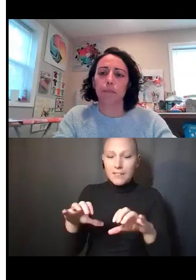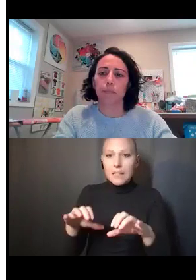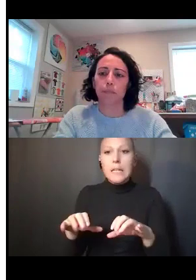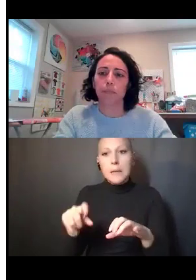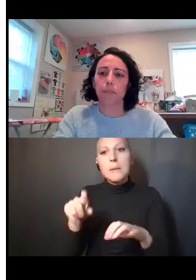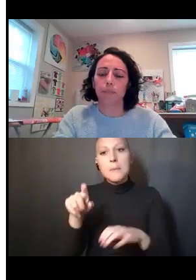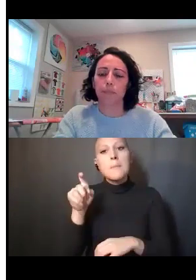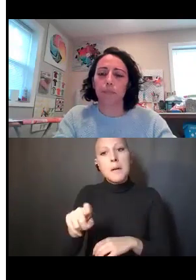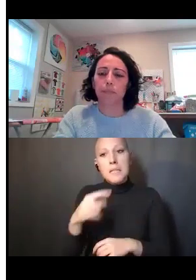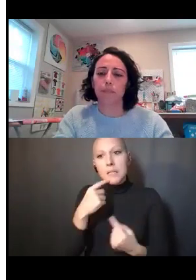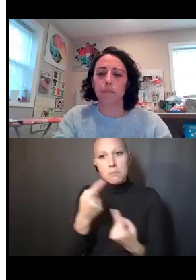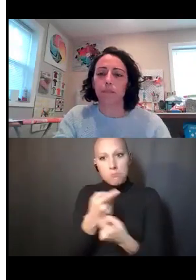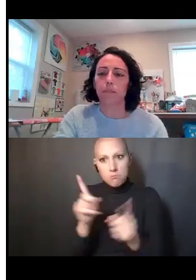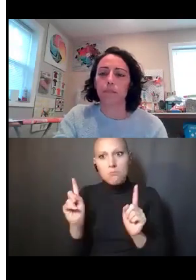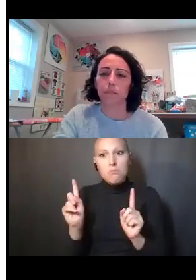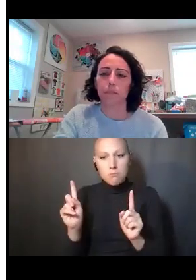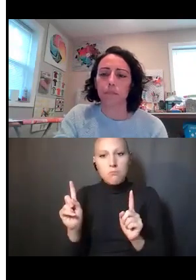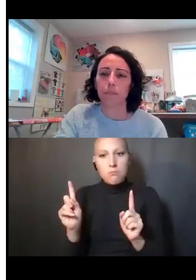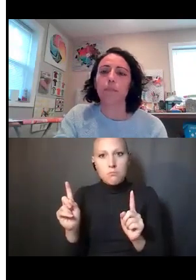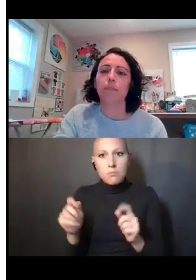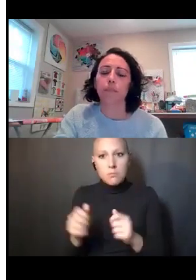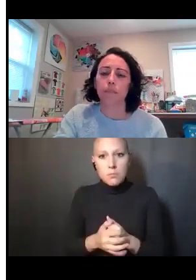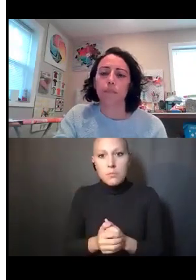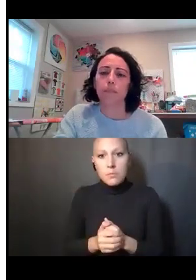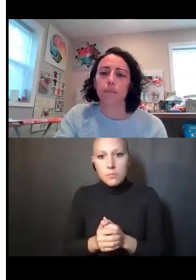relationship in the contract and the appointment looks like.